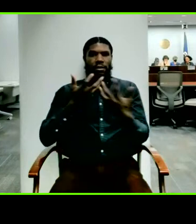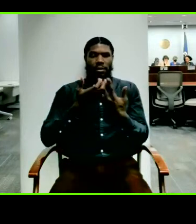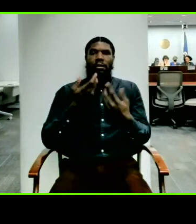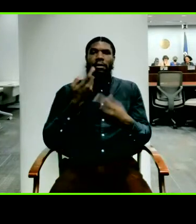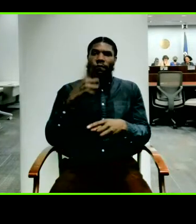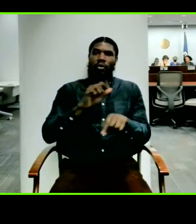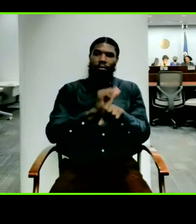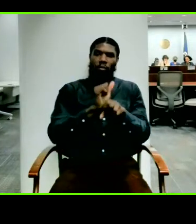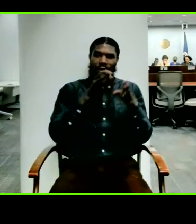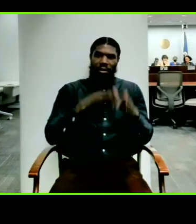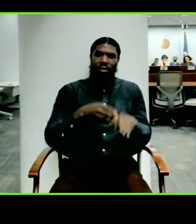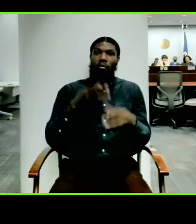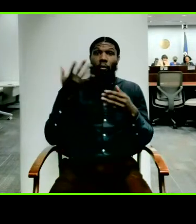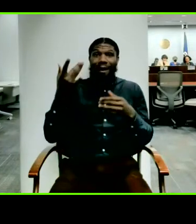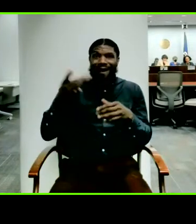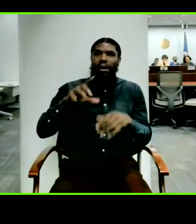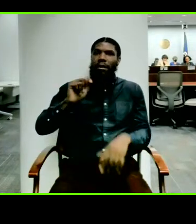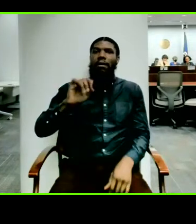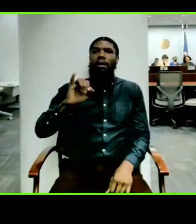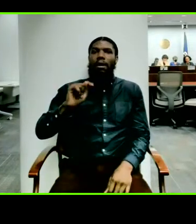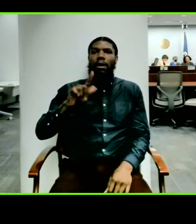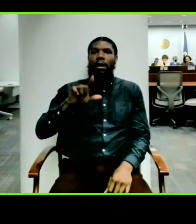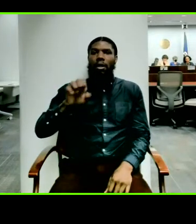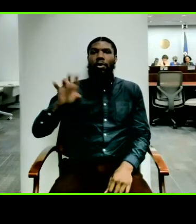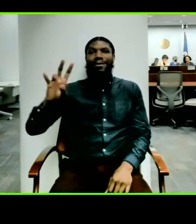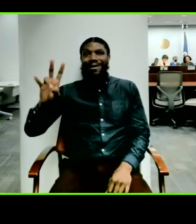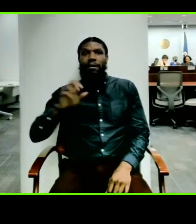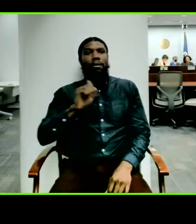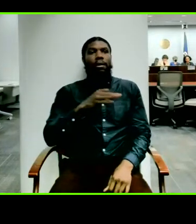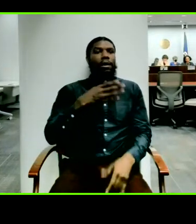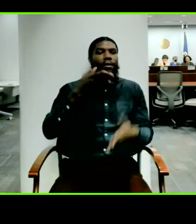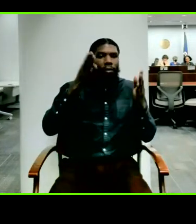Without this knowledge, an employee doesn't know to speak up when their